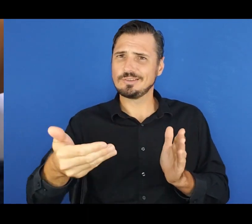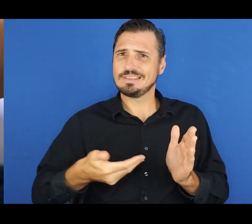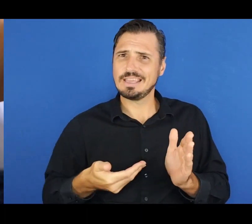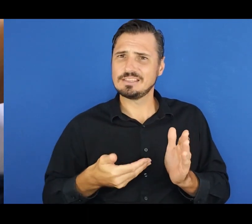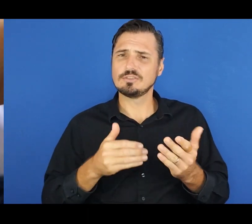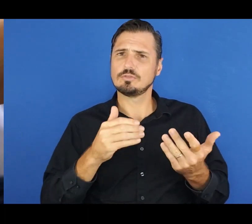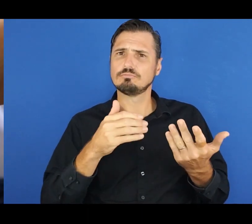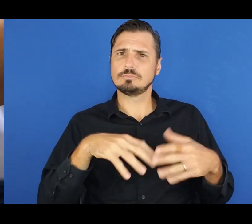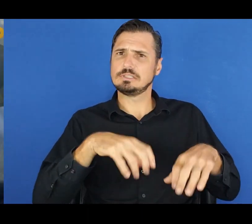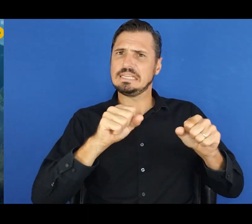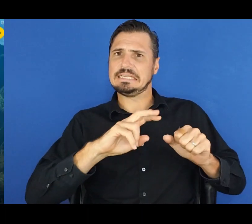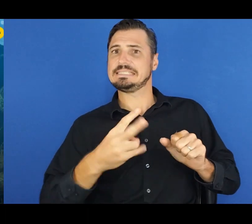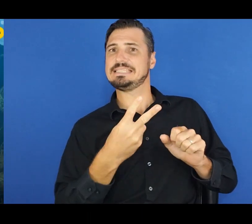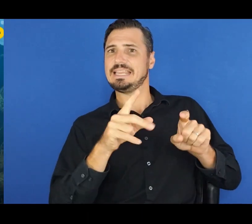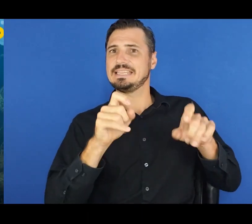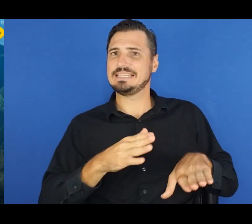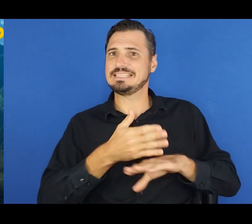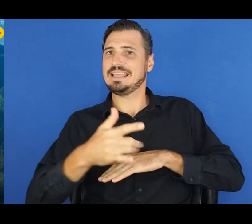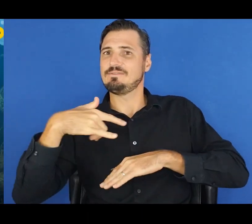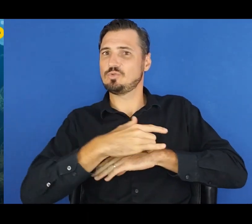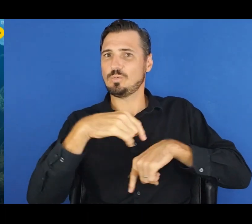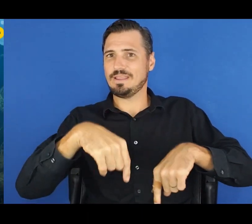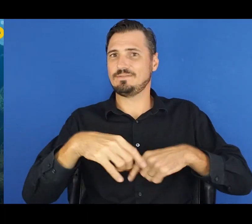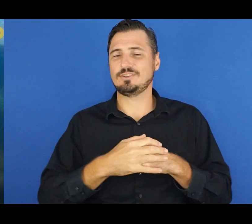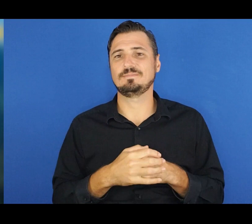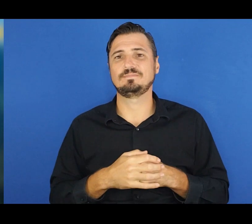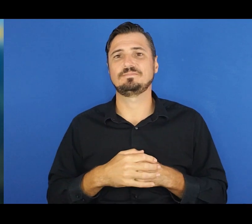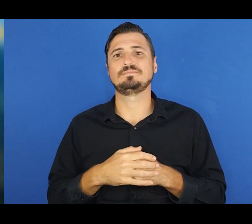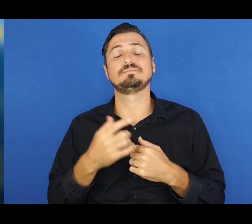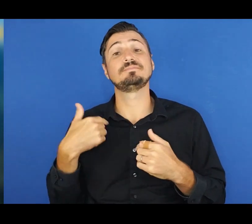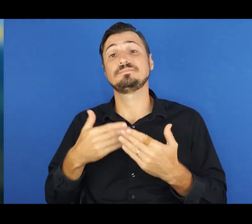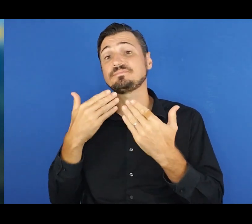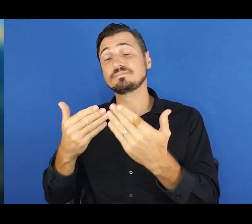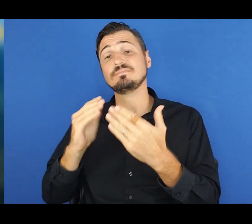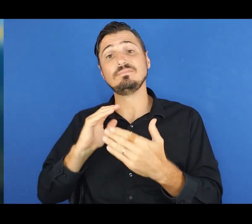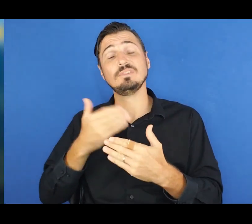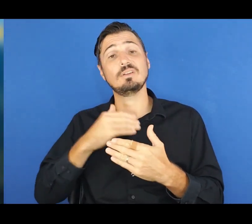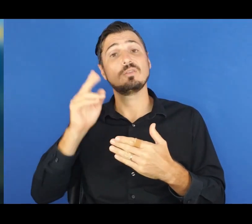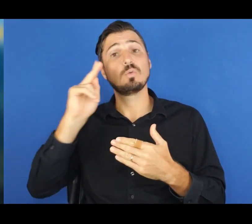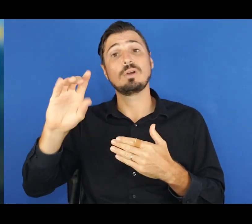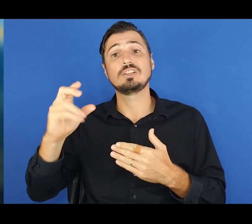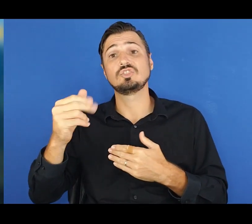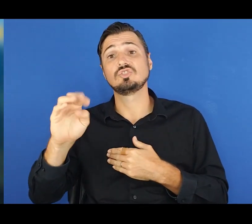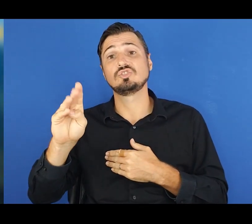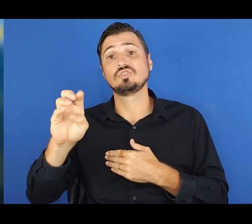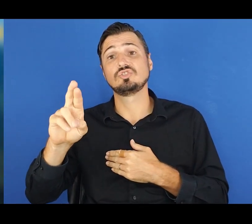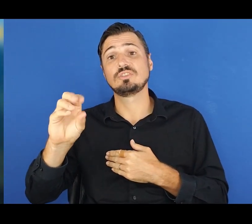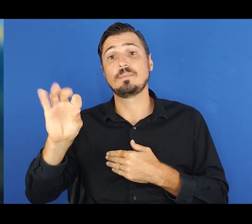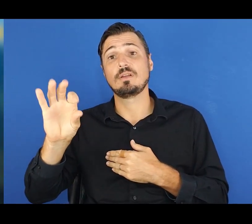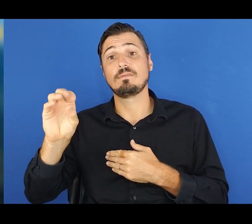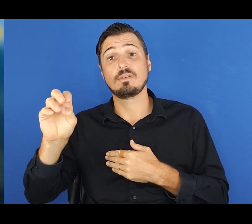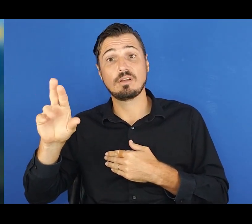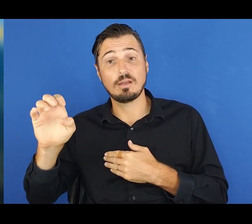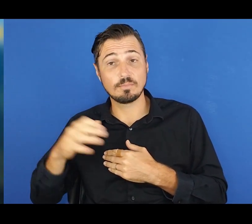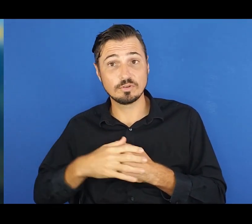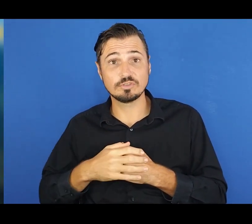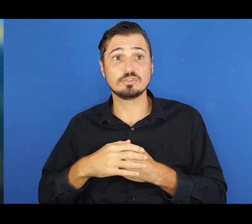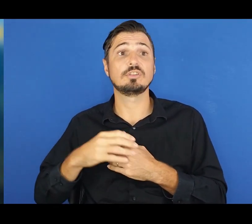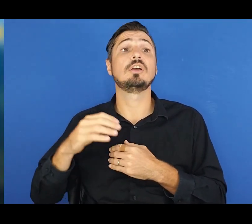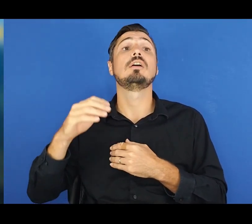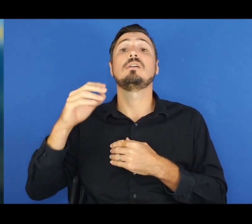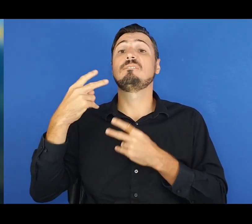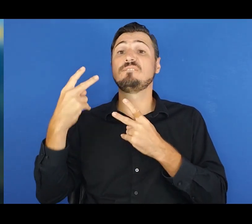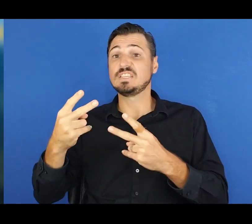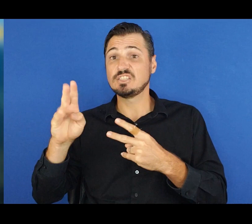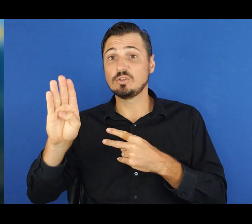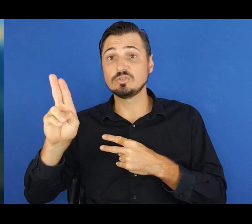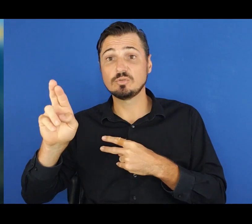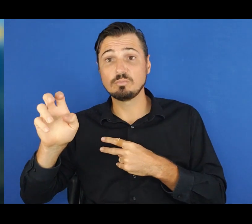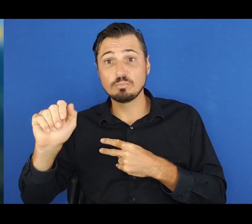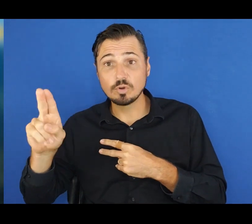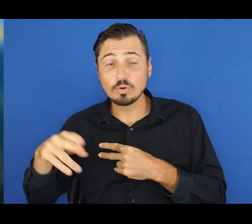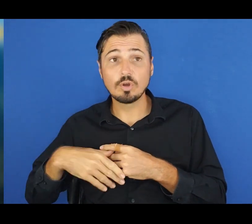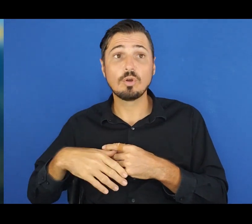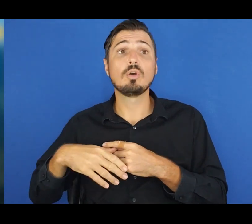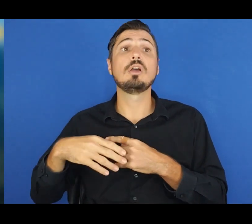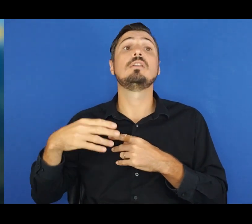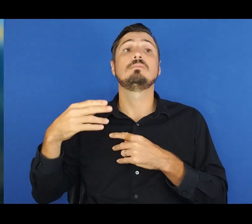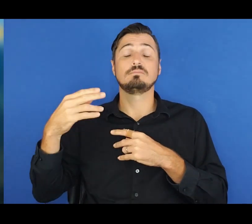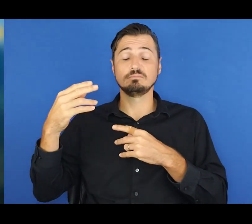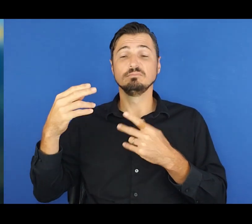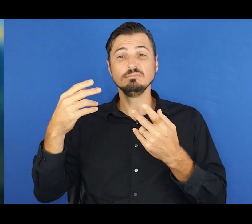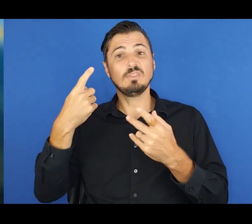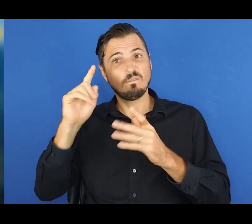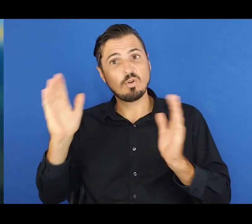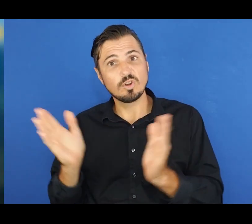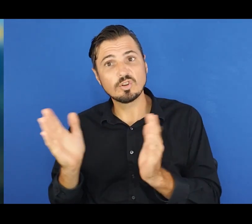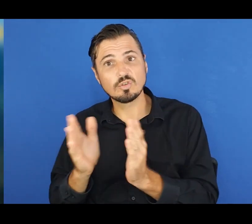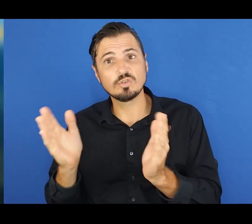We also wish to thank our Kaua‘i Chamber, Kauai Visitors Bureau and the Kauai Chapter of the Hawaii Lodging and Tourism Association for promoting post-travel testing with the Kokua Kauai